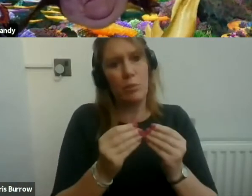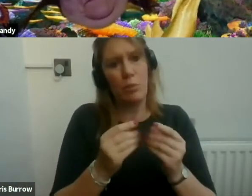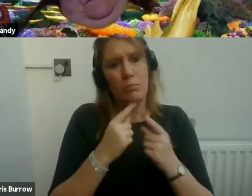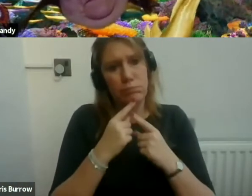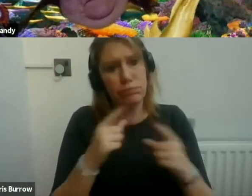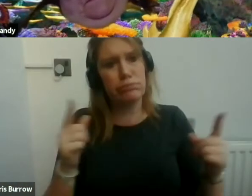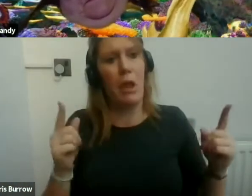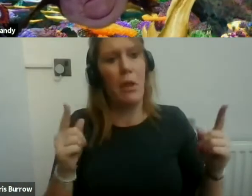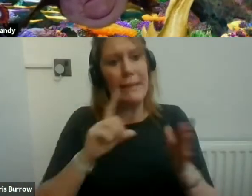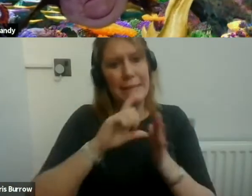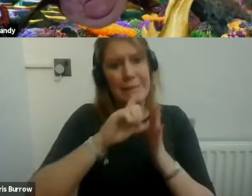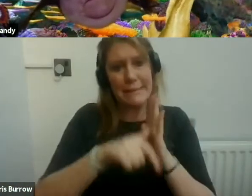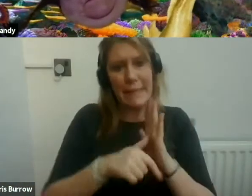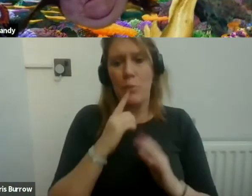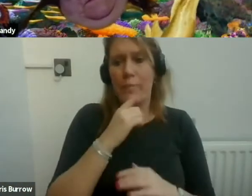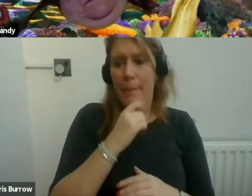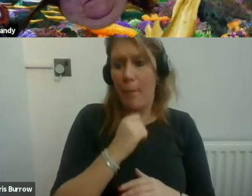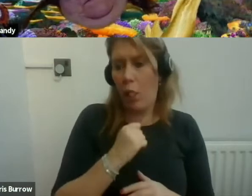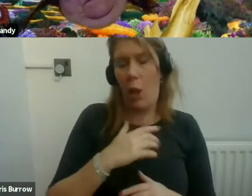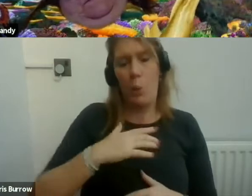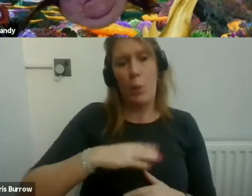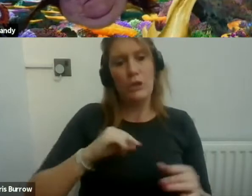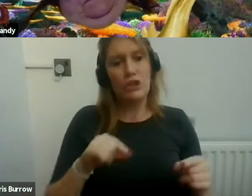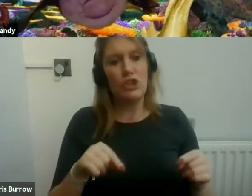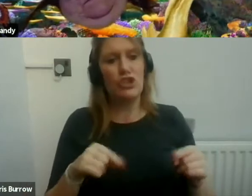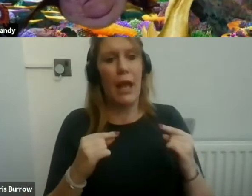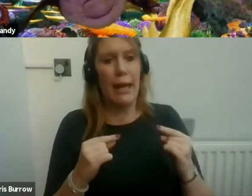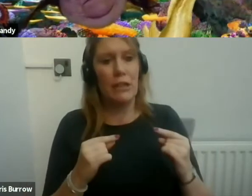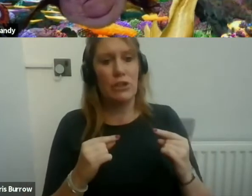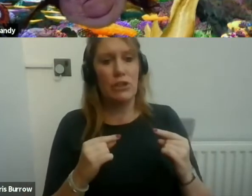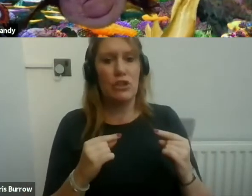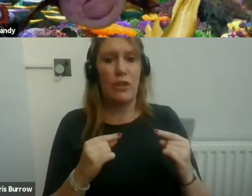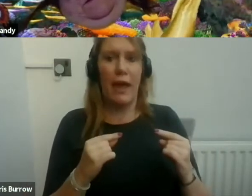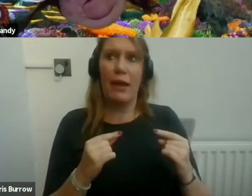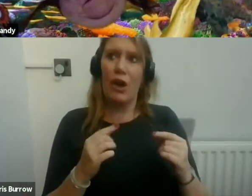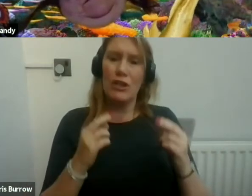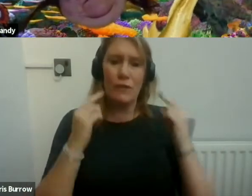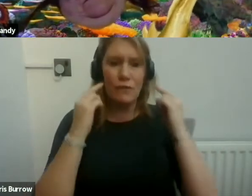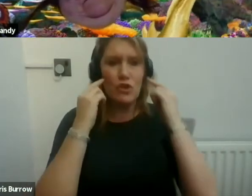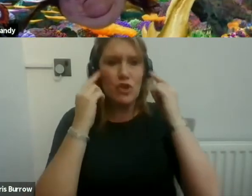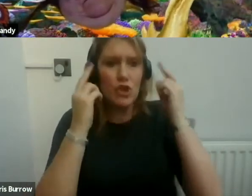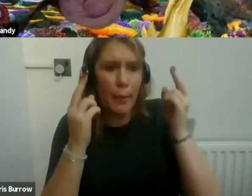I wanted to challenge the usual domestic innocent negative myths and stereotyping